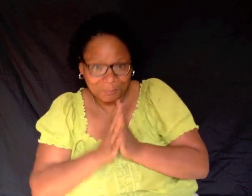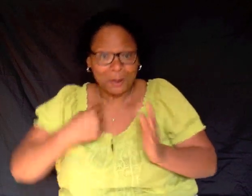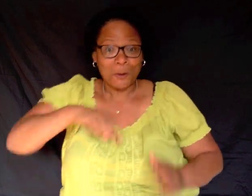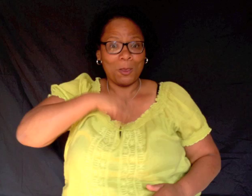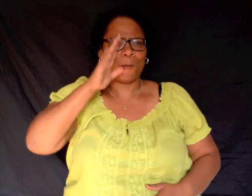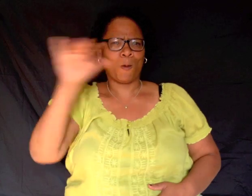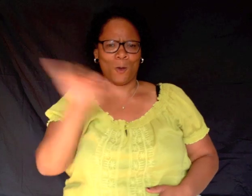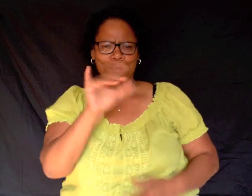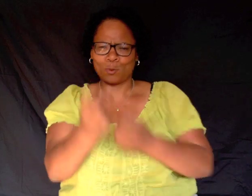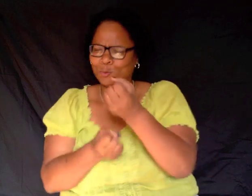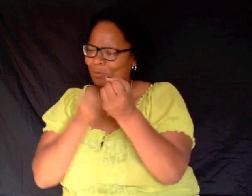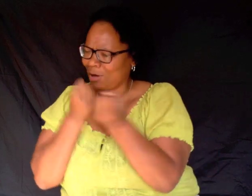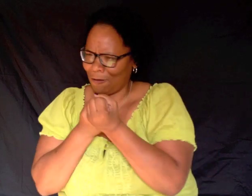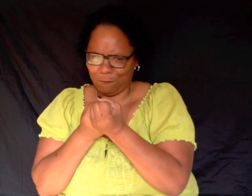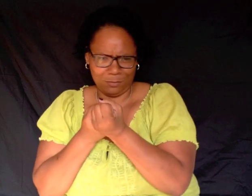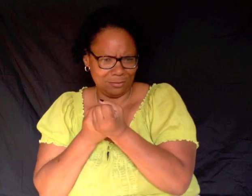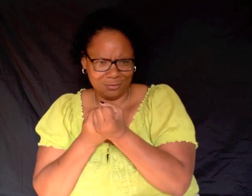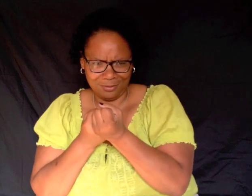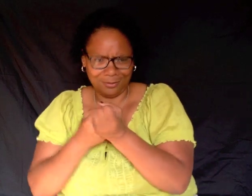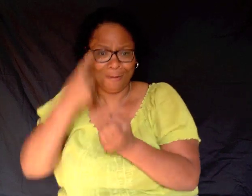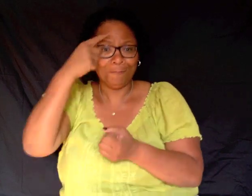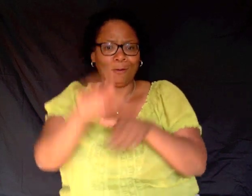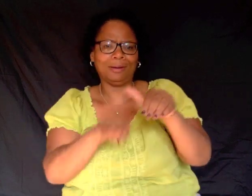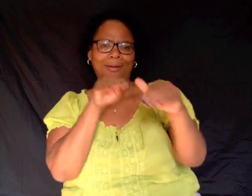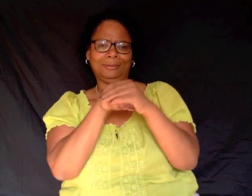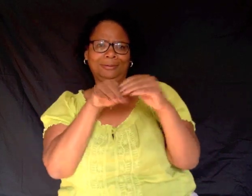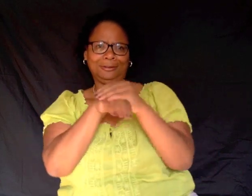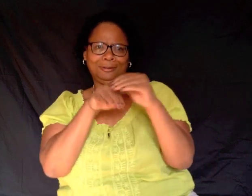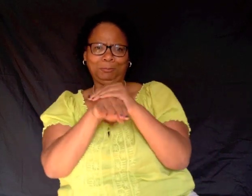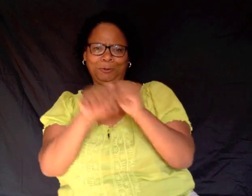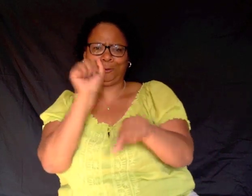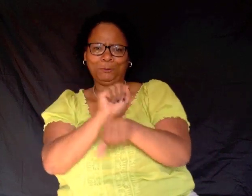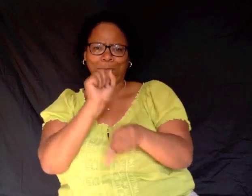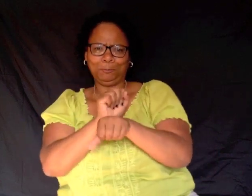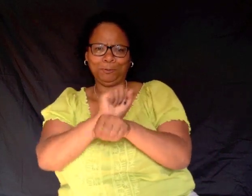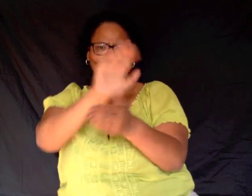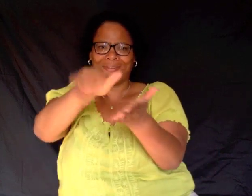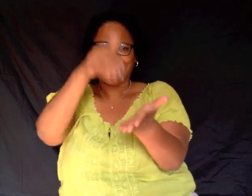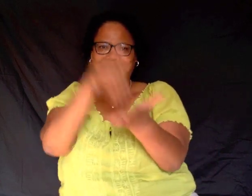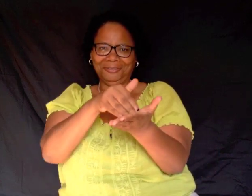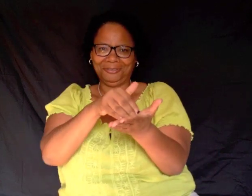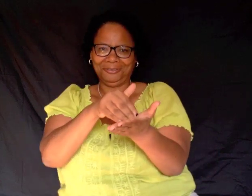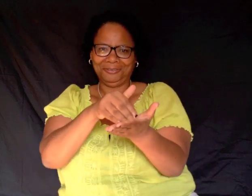We will also advocate for accessible Workforce Centers.